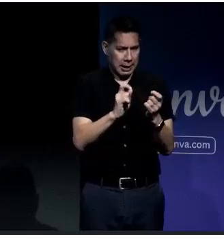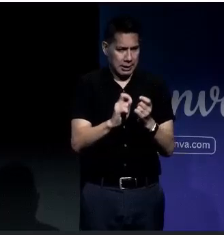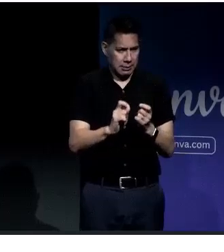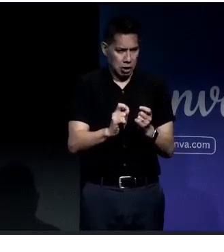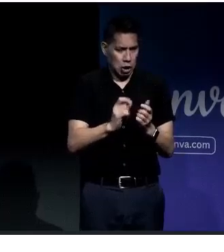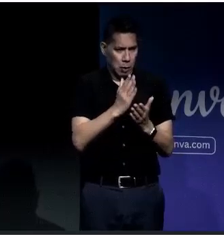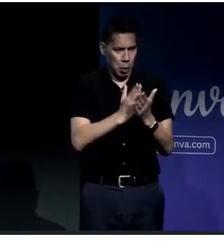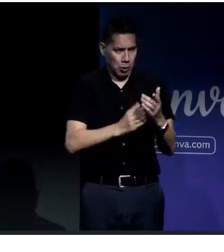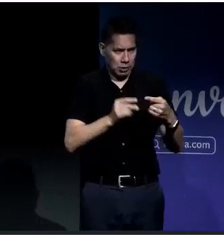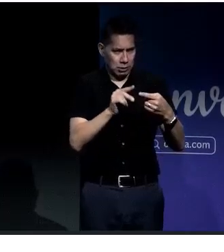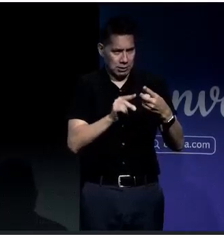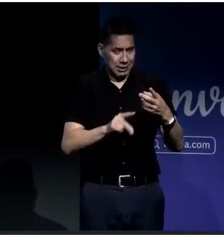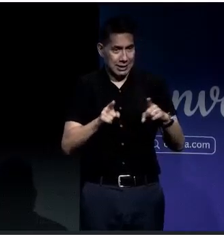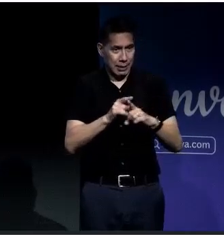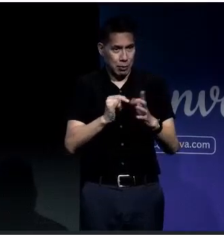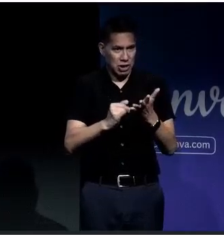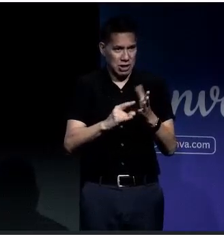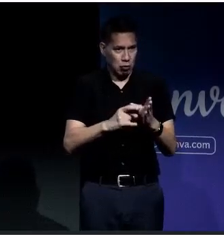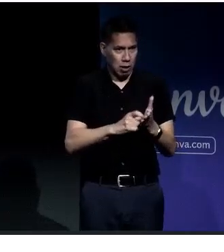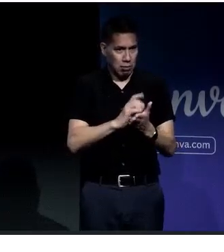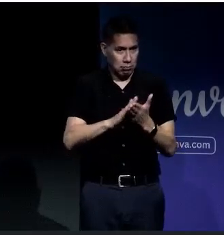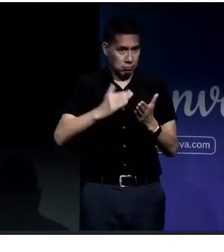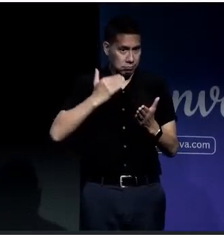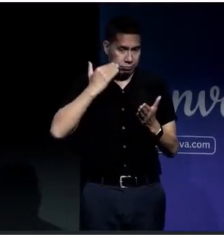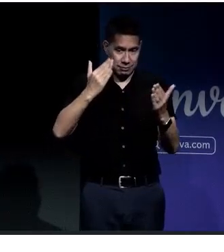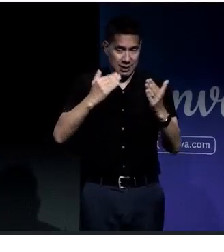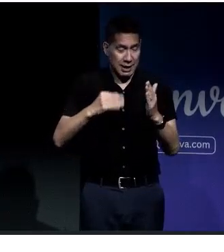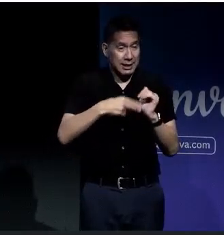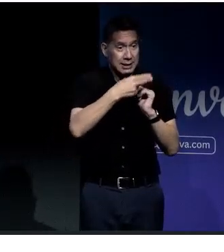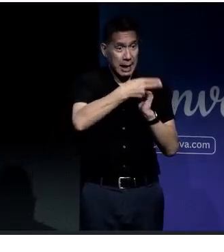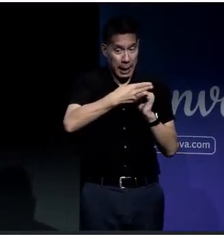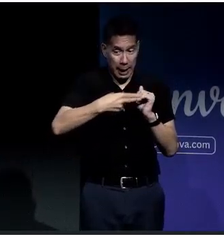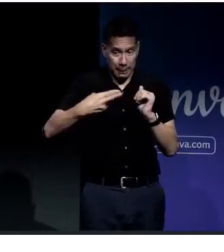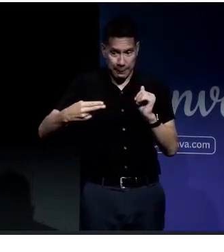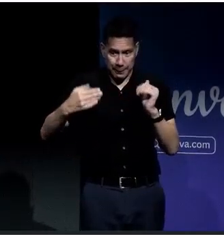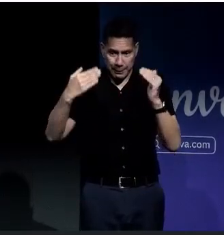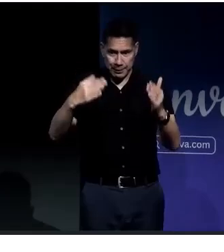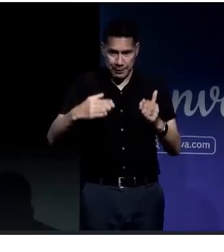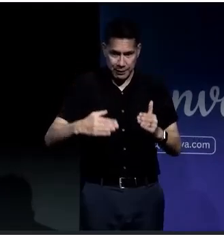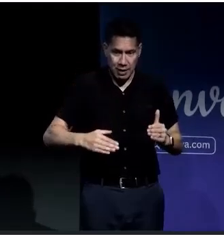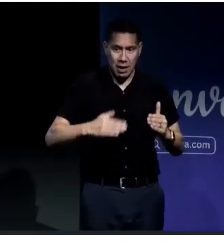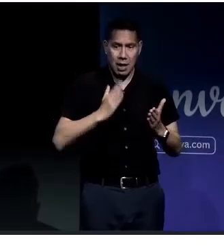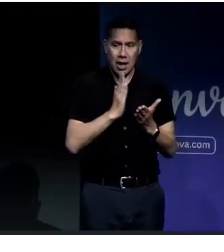uh, Uh, tab components, uh, accordion components, custom field, uh, form,